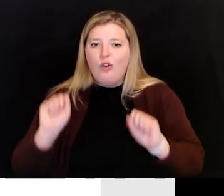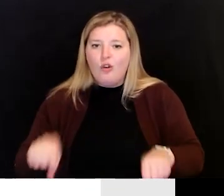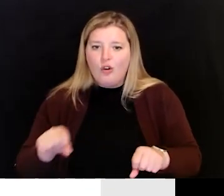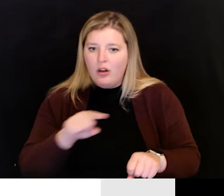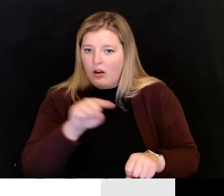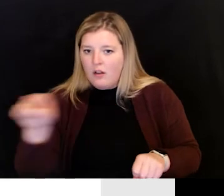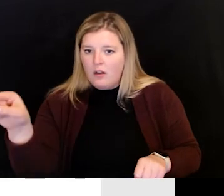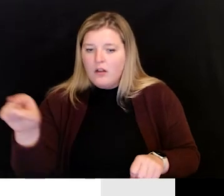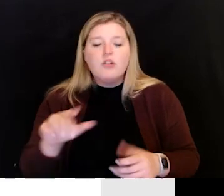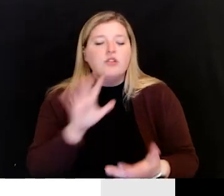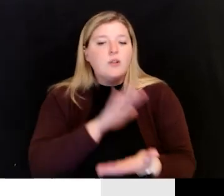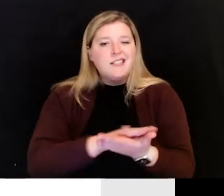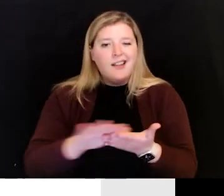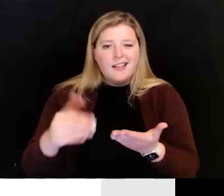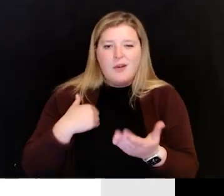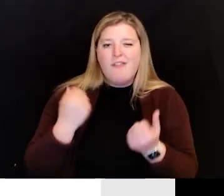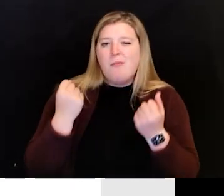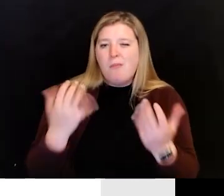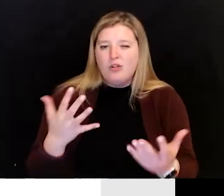in addition to your manual testing.